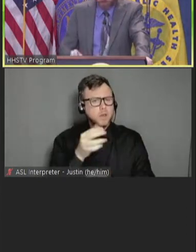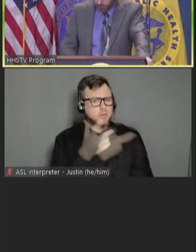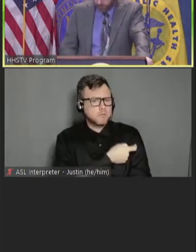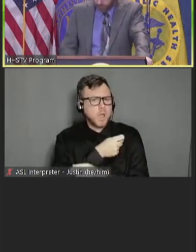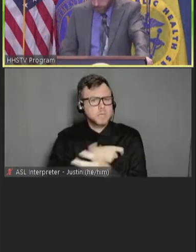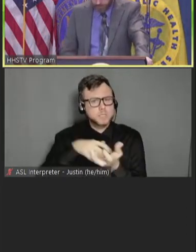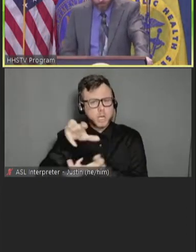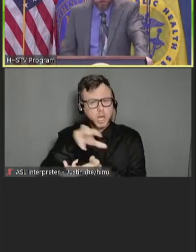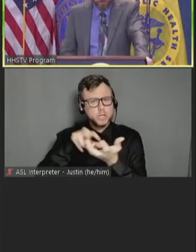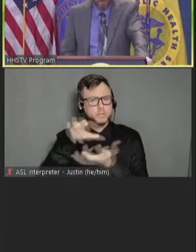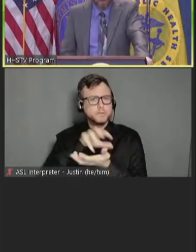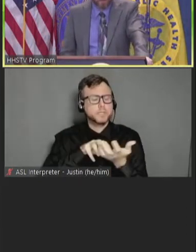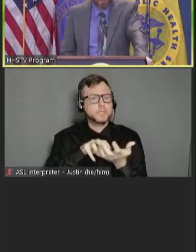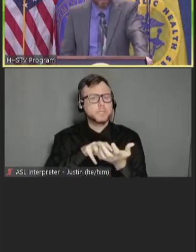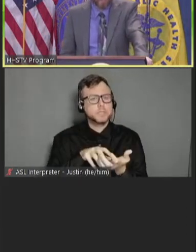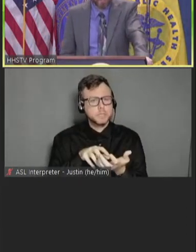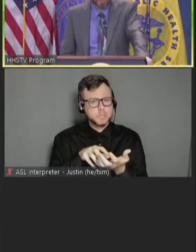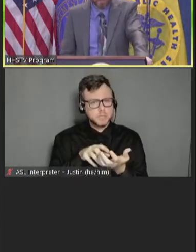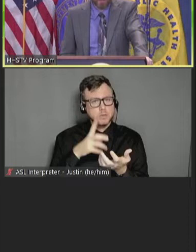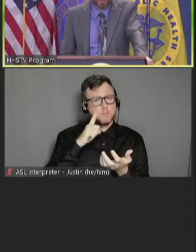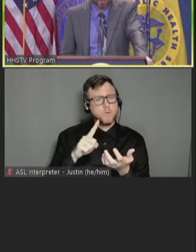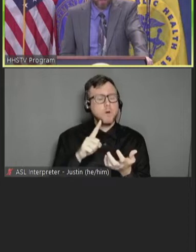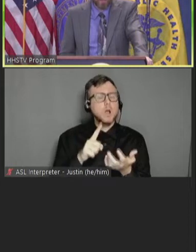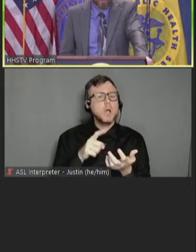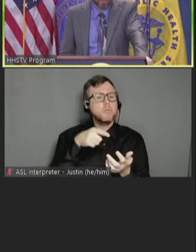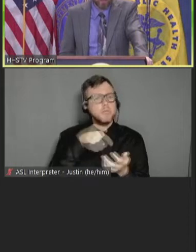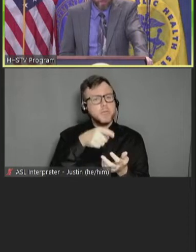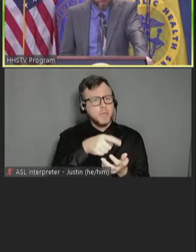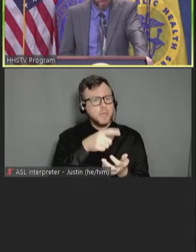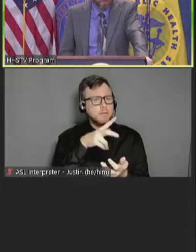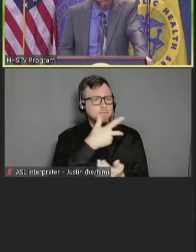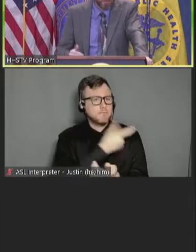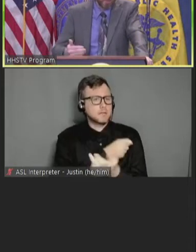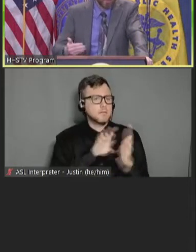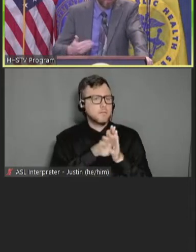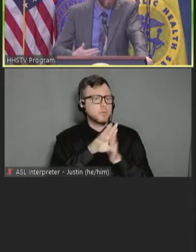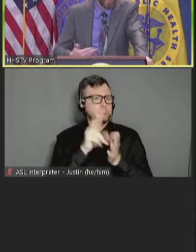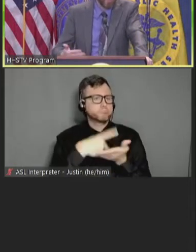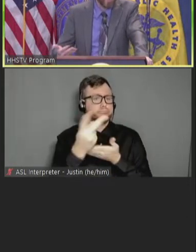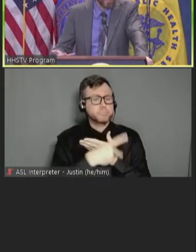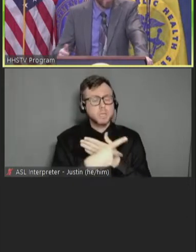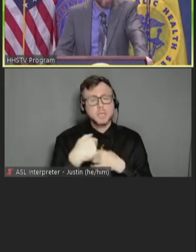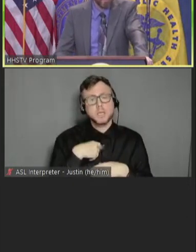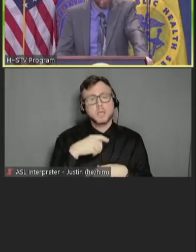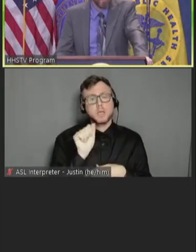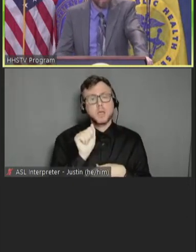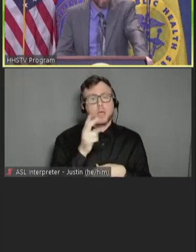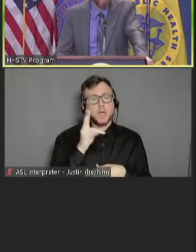for their vaccine development programs. So if you look at [unintelligible], for example,